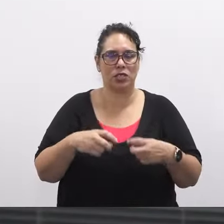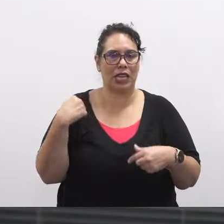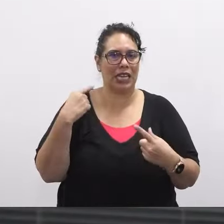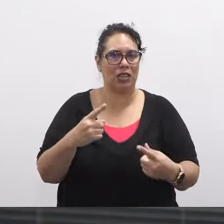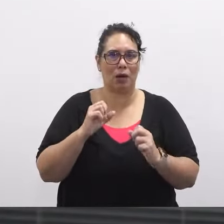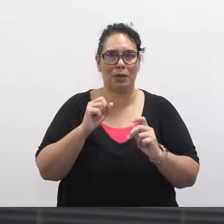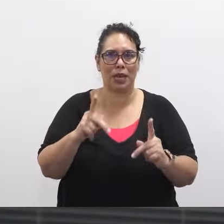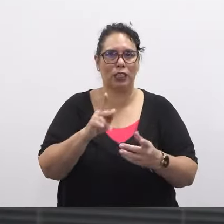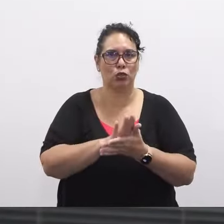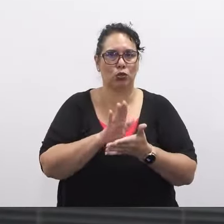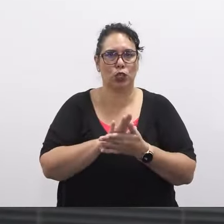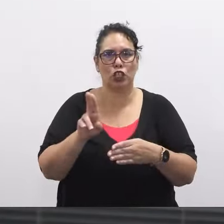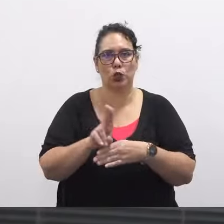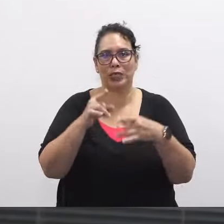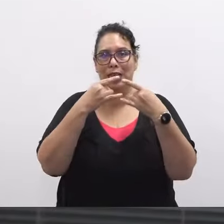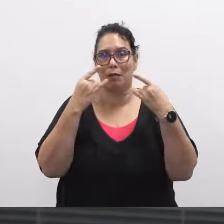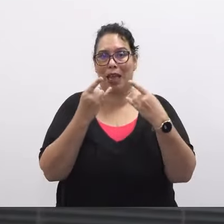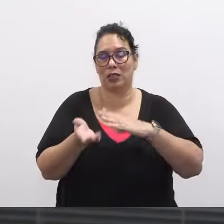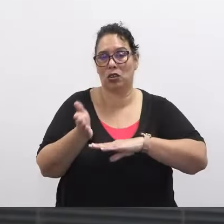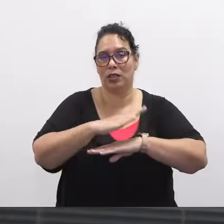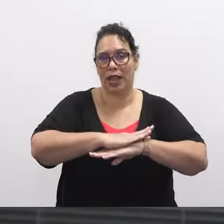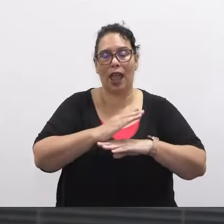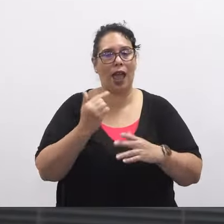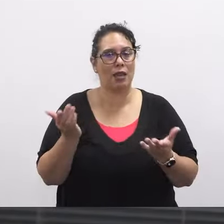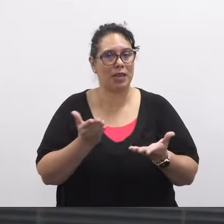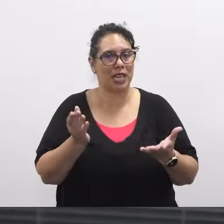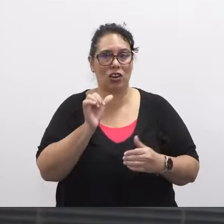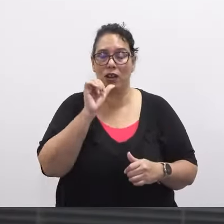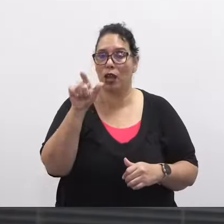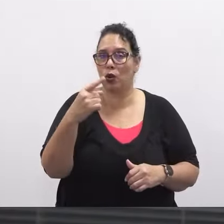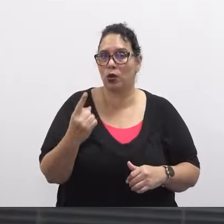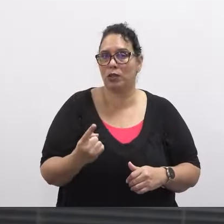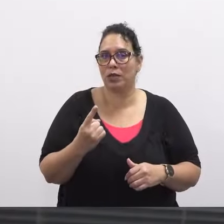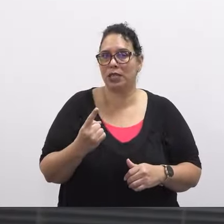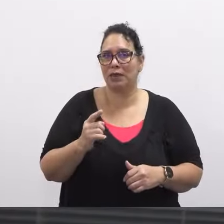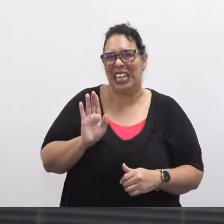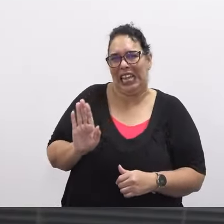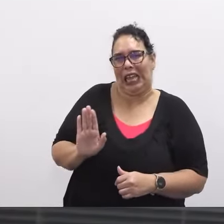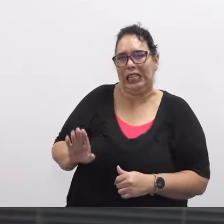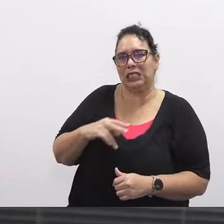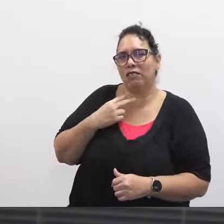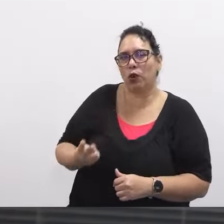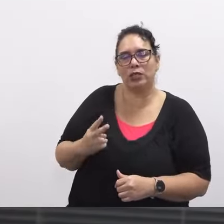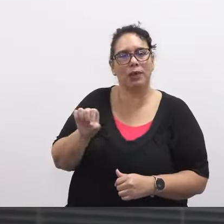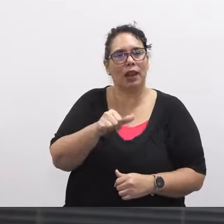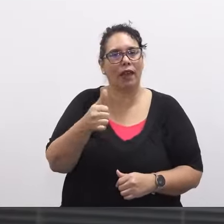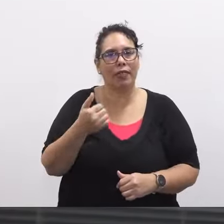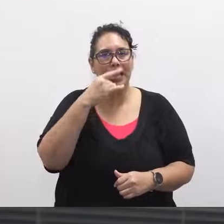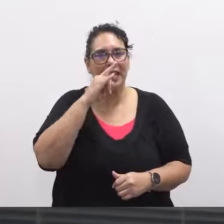and wearing a mask all day. I am here today not only to be his voice, but for all the kids, parents, and community